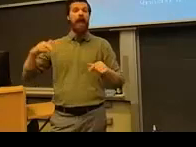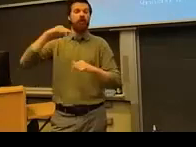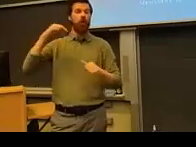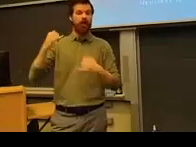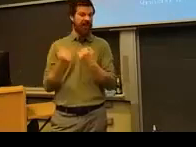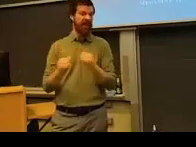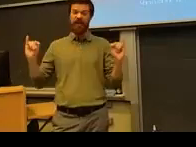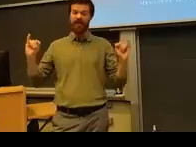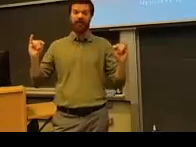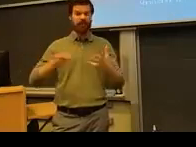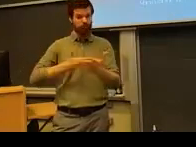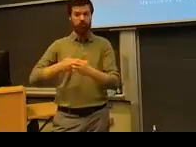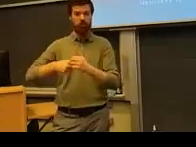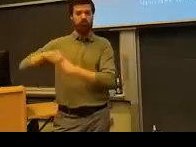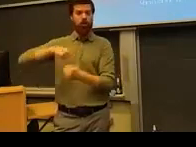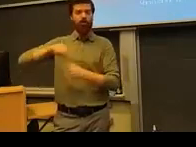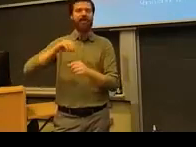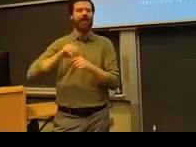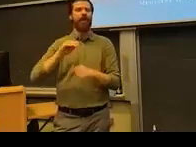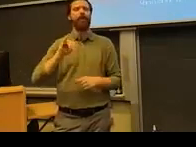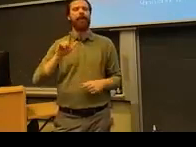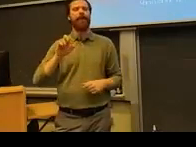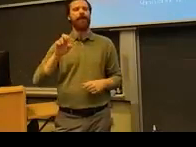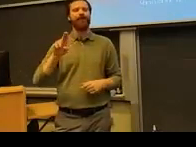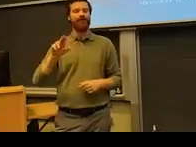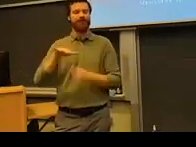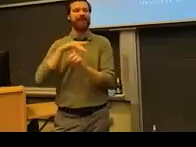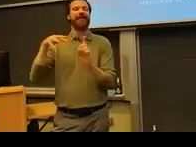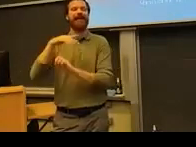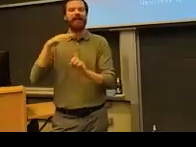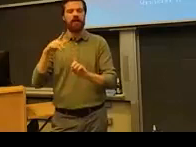all interacting with one another in our millu setting so what we have to take into account